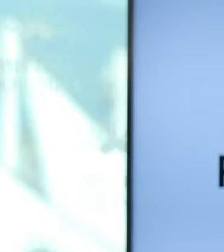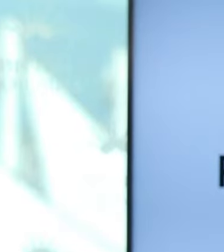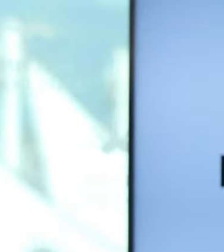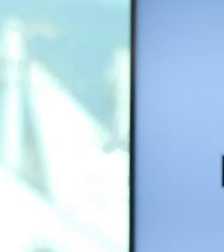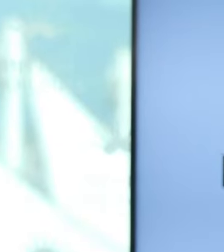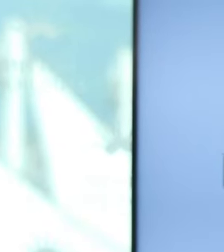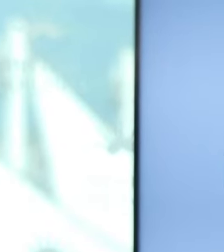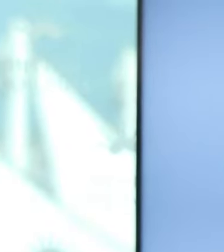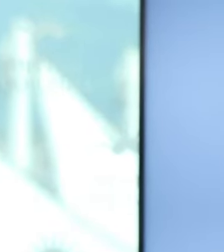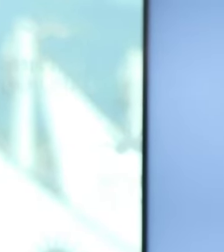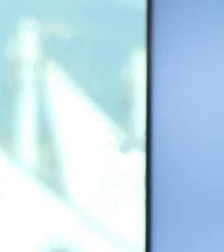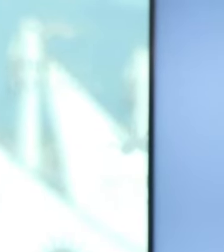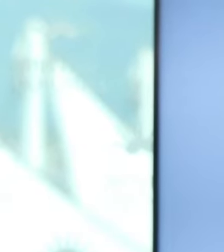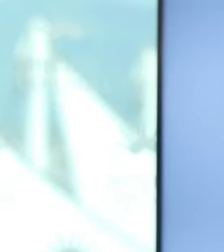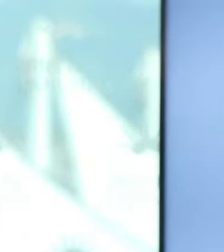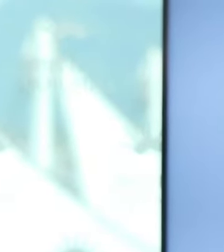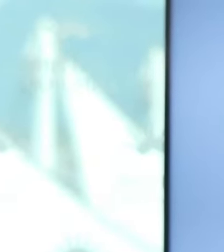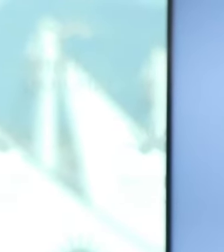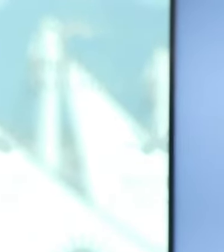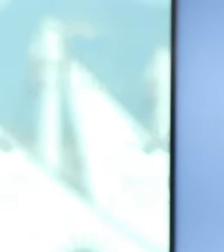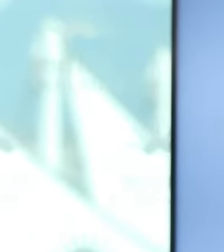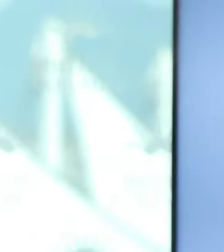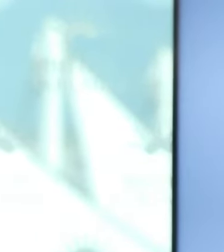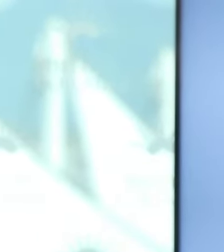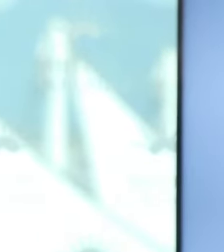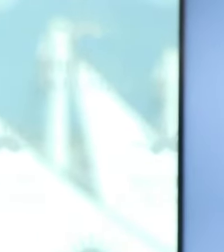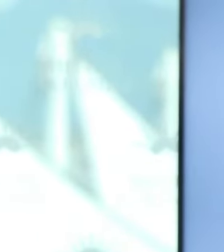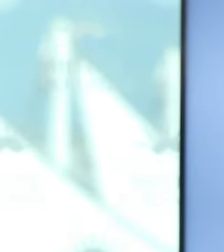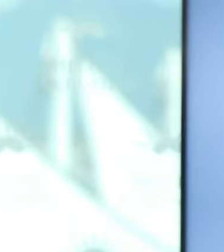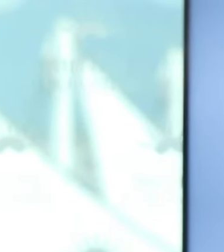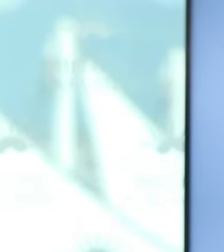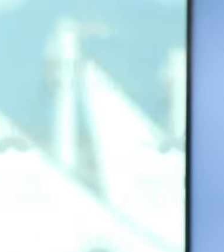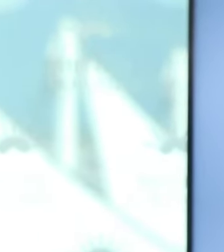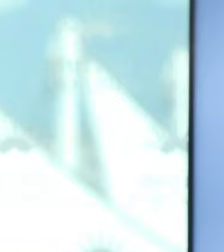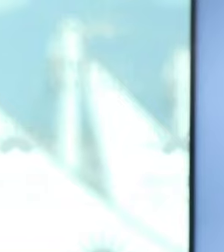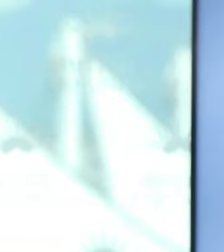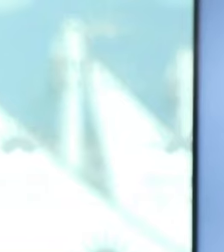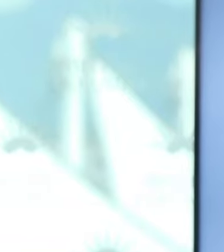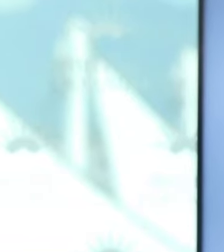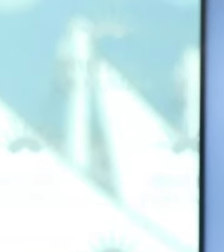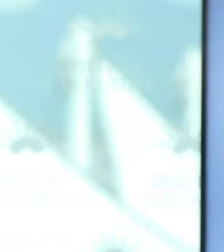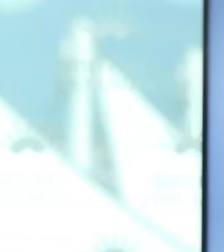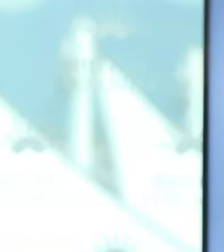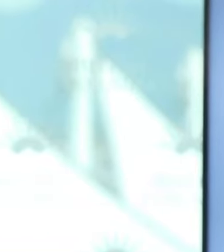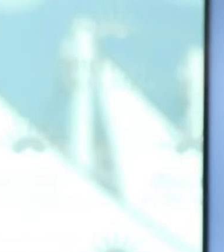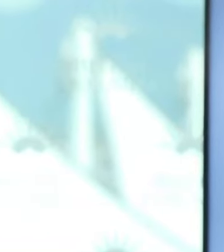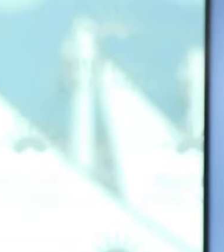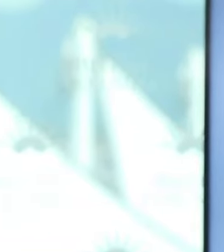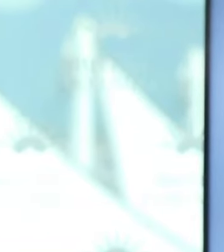critical care and we use the enhanced air ambulance capacity to move those patients self so we didn't. Create the new